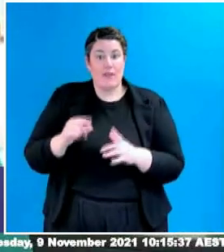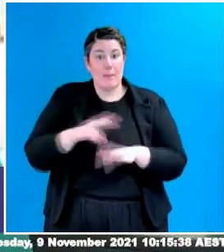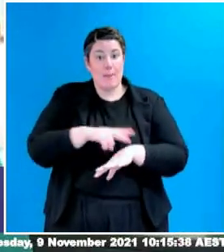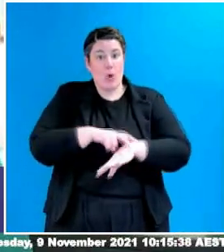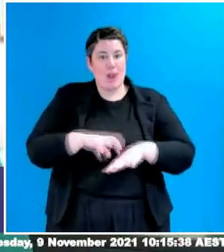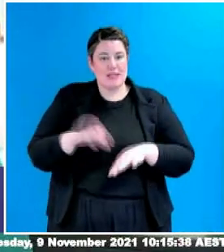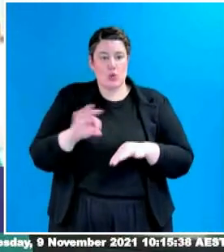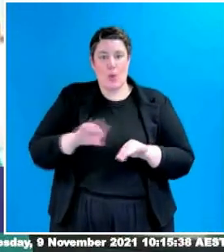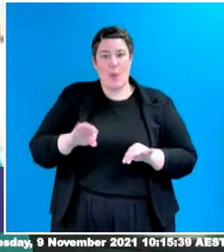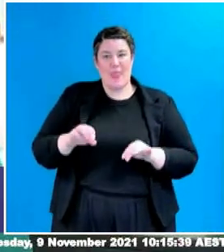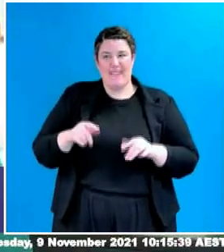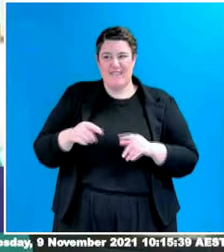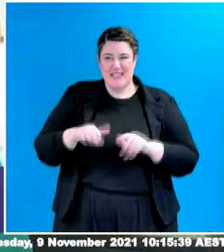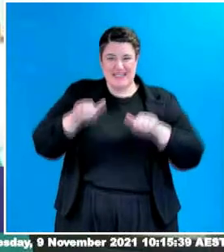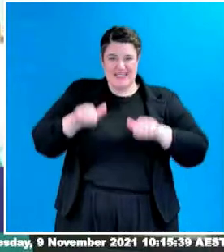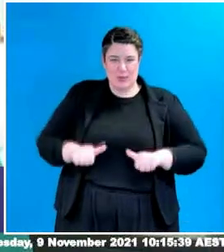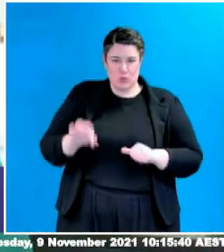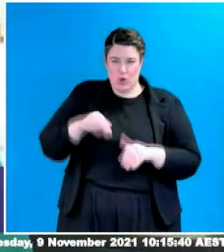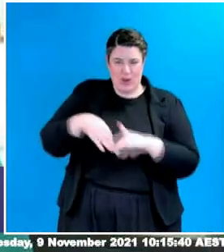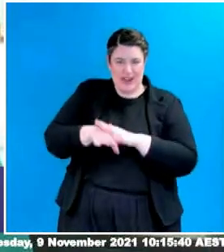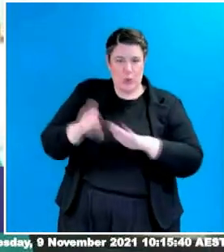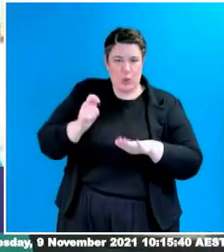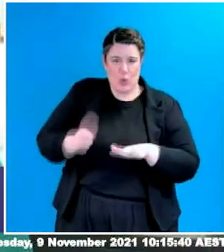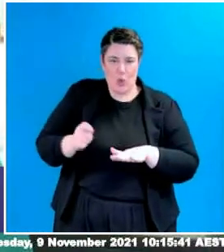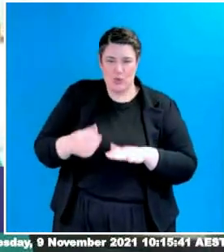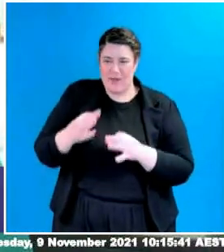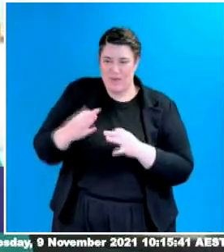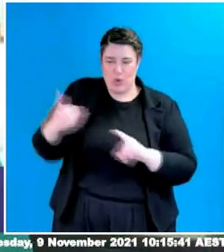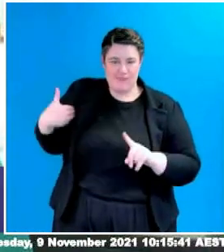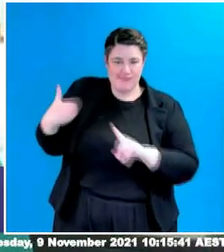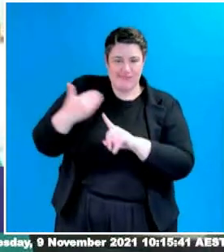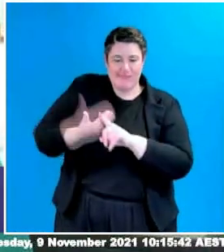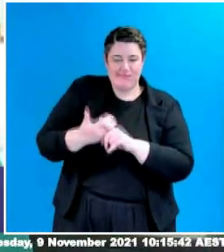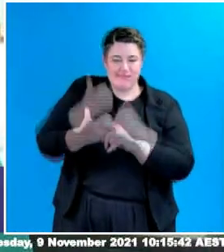don't have express case law on that in the ACT.